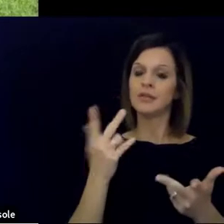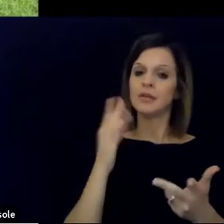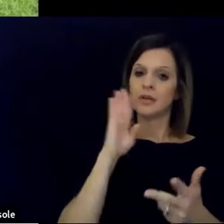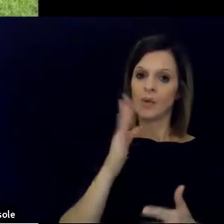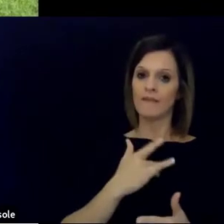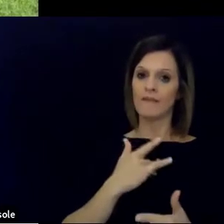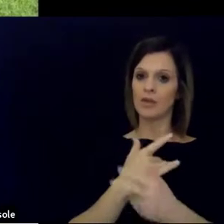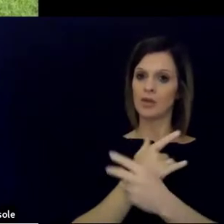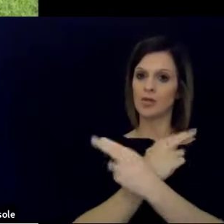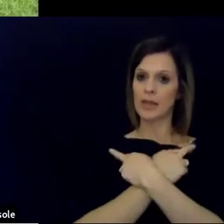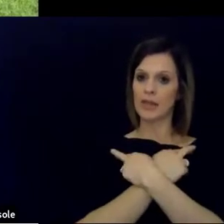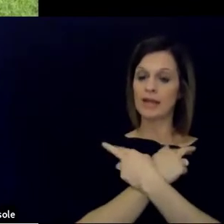the vision's gonna be better.